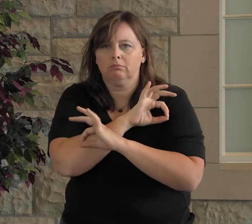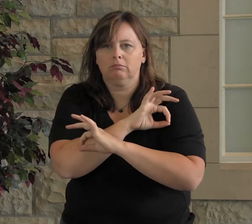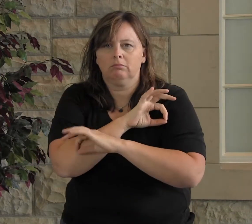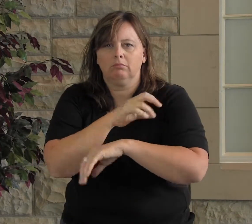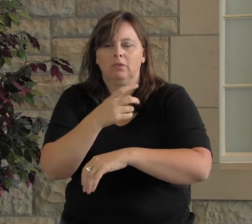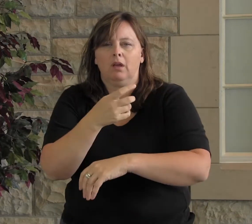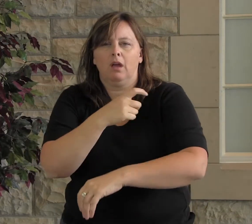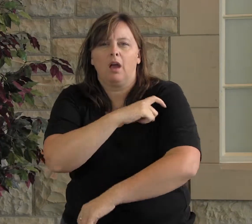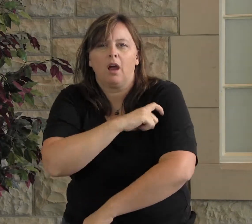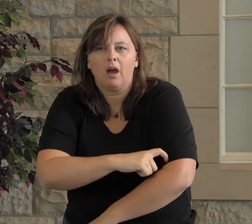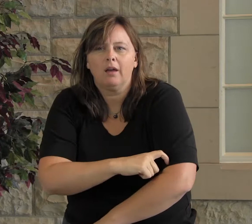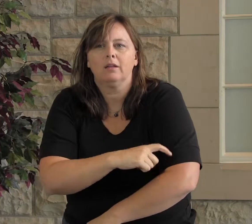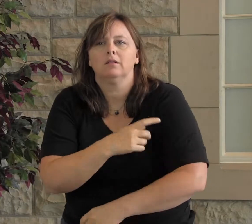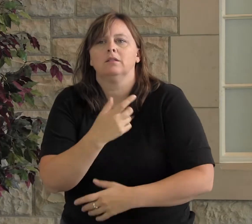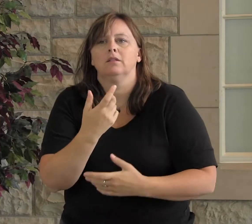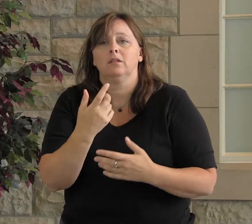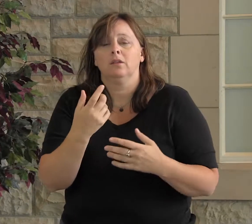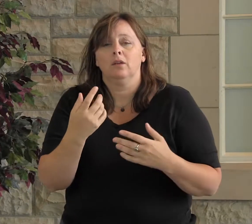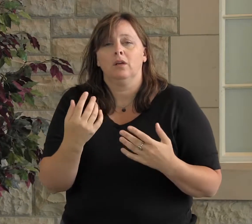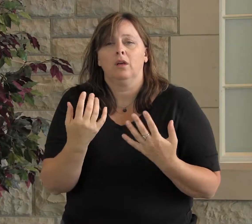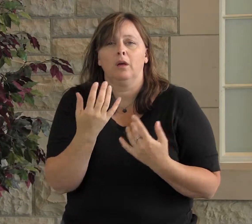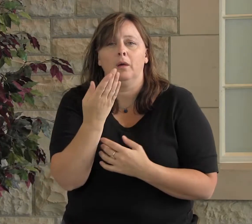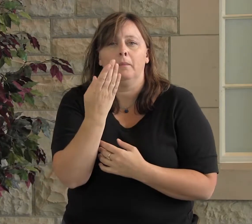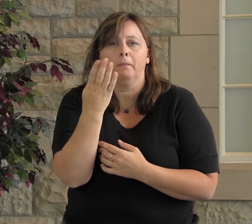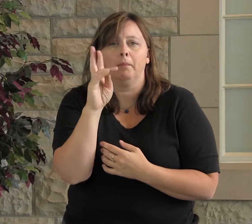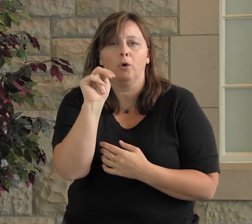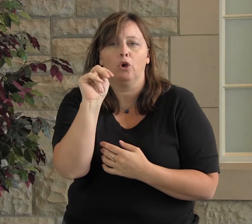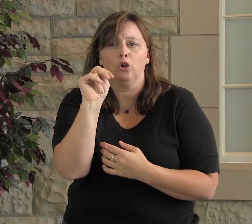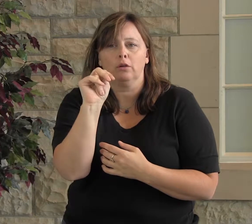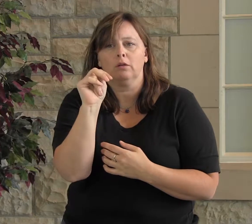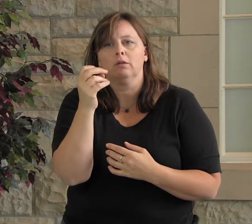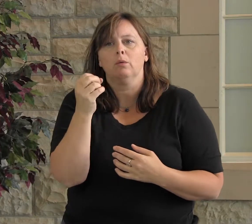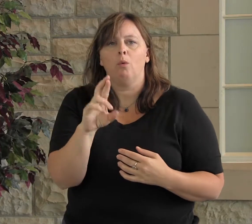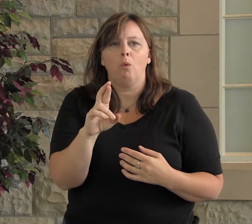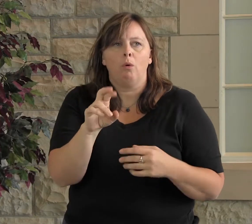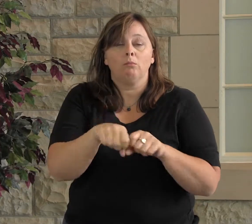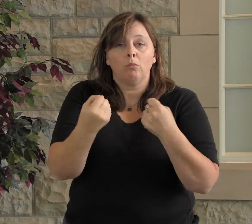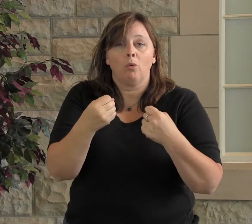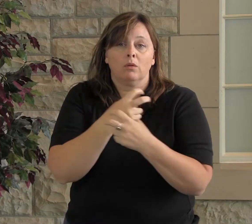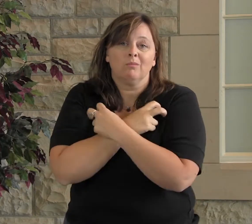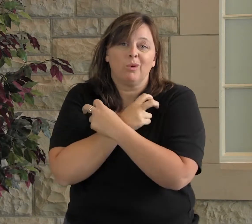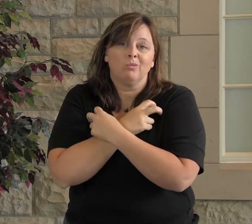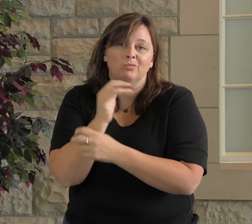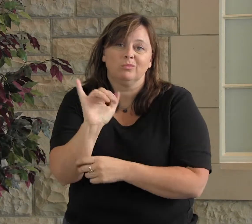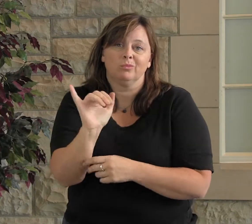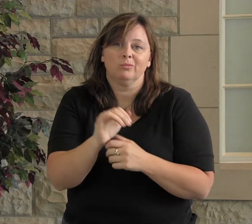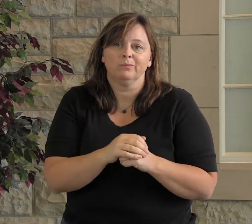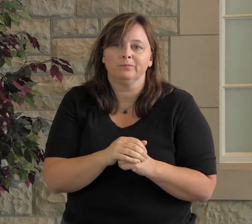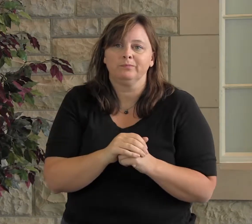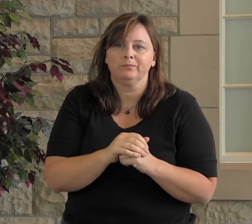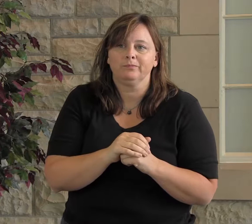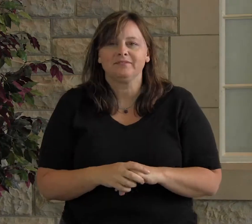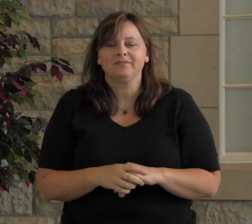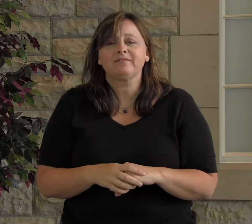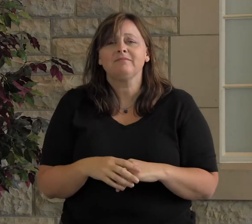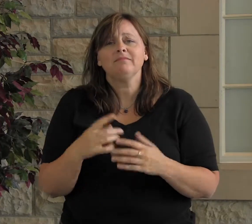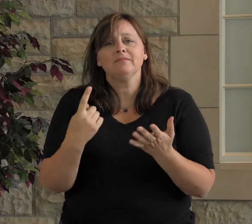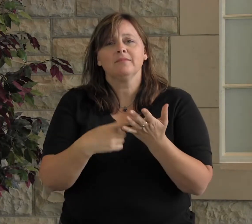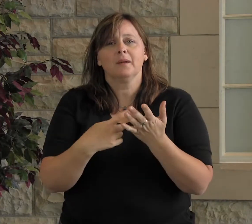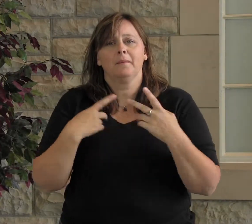anytime you see a mark, a bruise, a burn, or even maybe a broken bone.